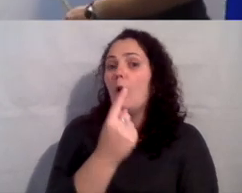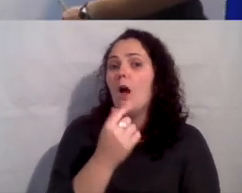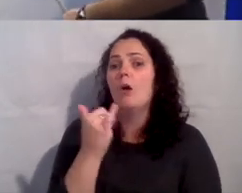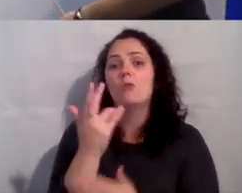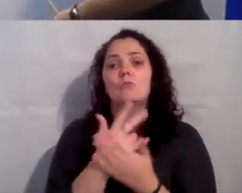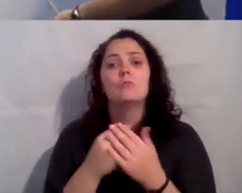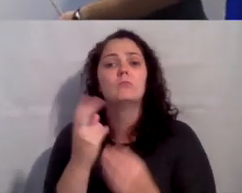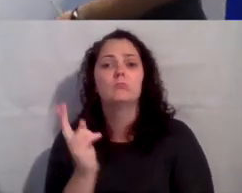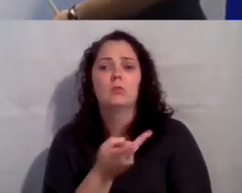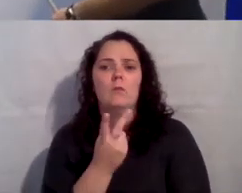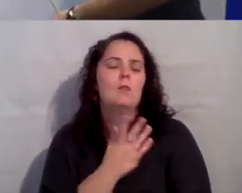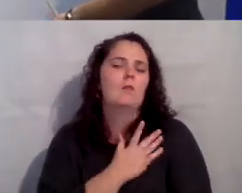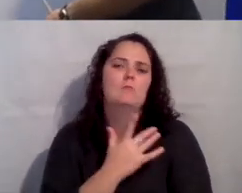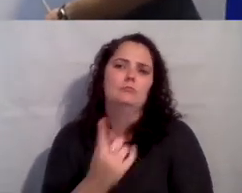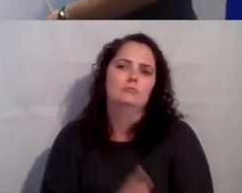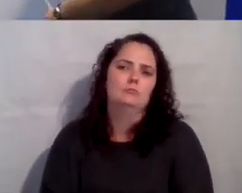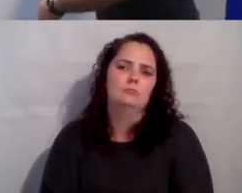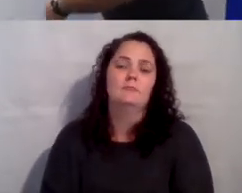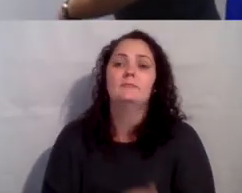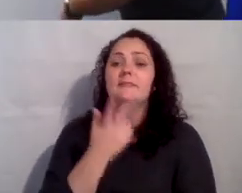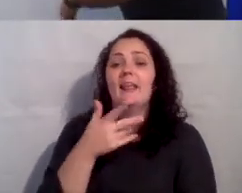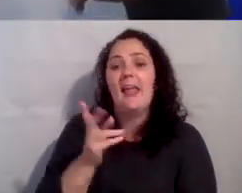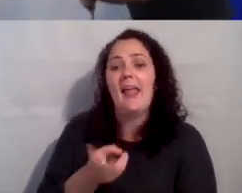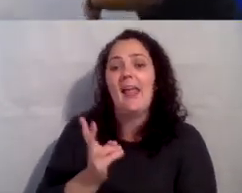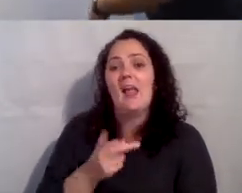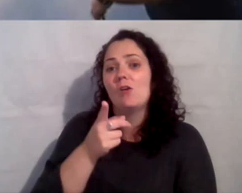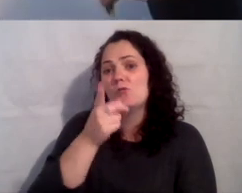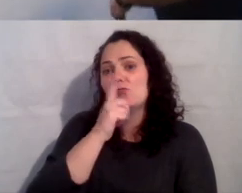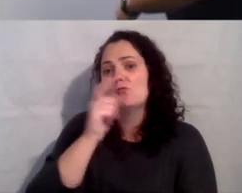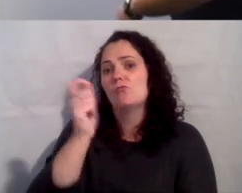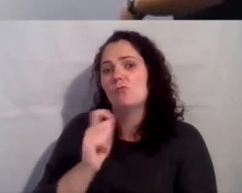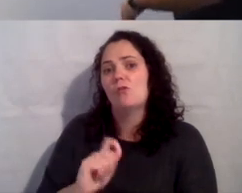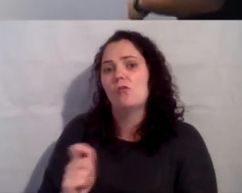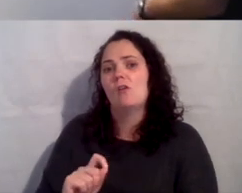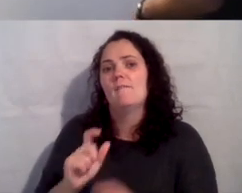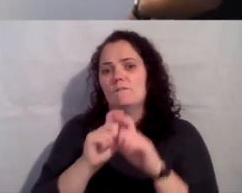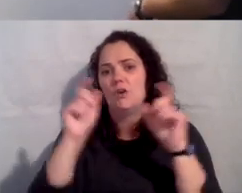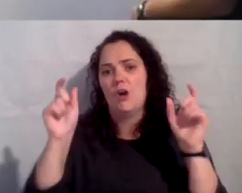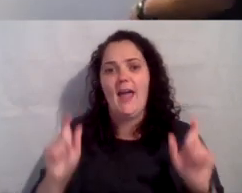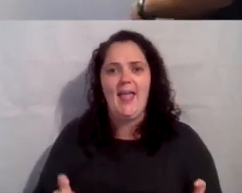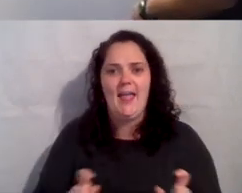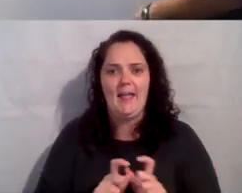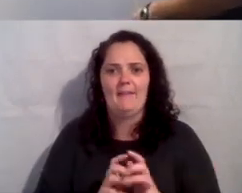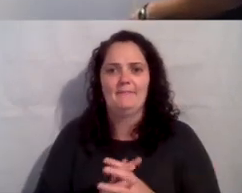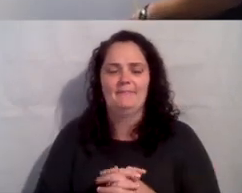if you want to, give yourself a little bit of a frame that you can work within so you can